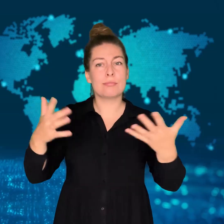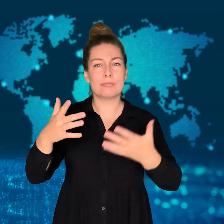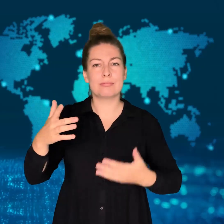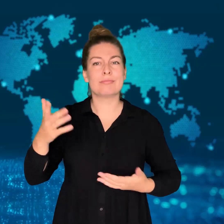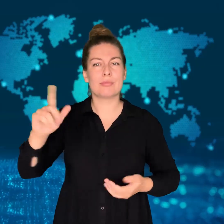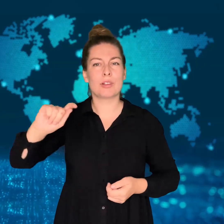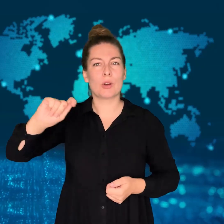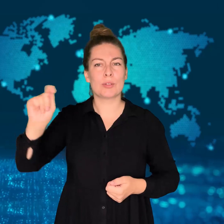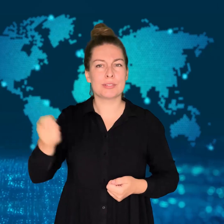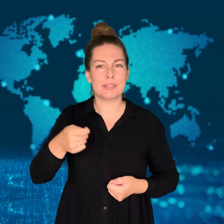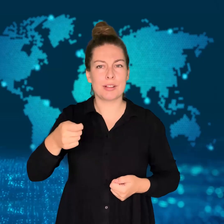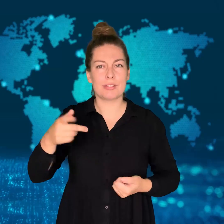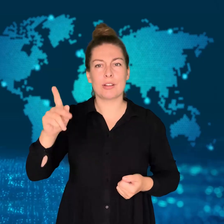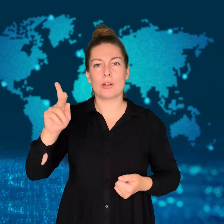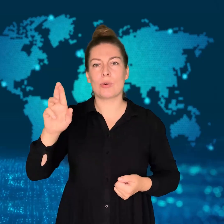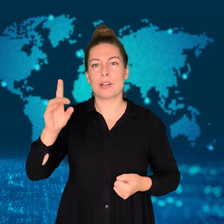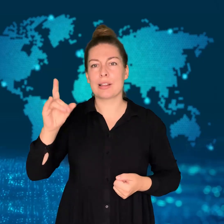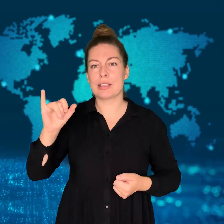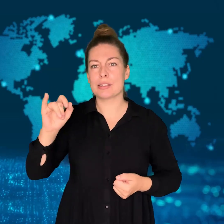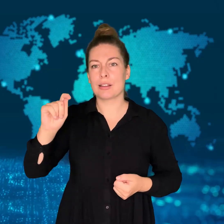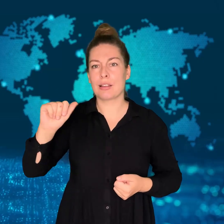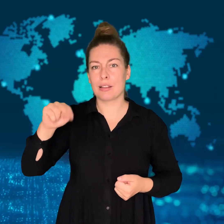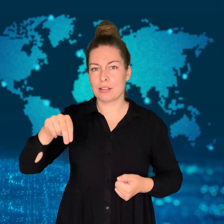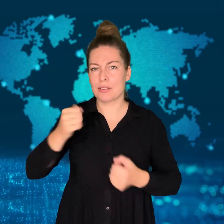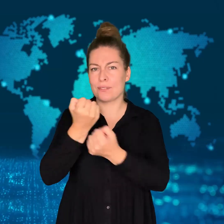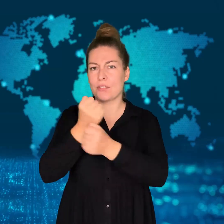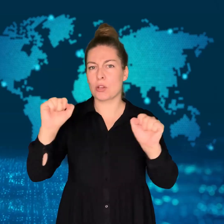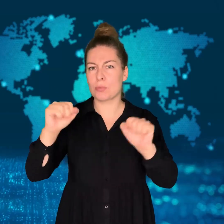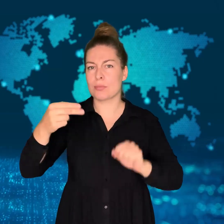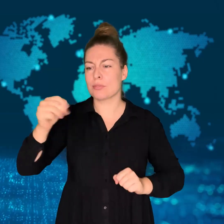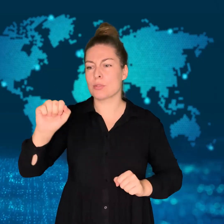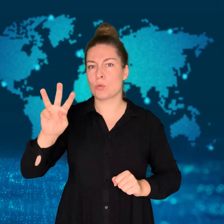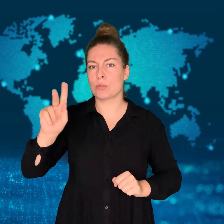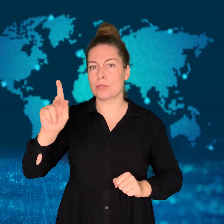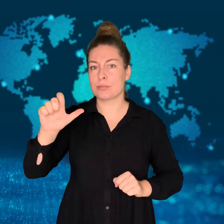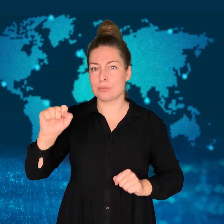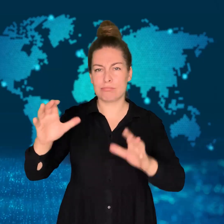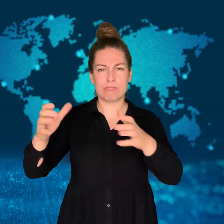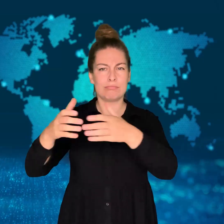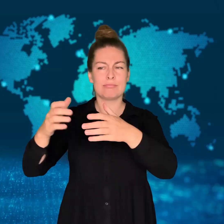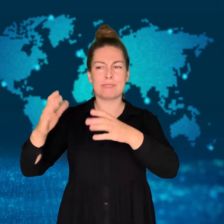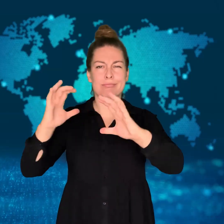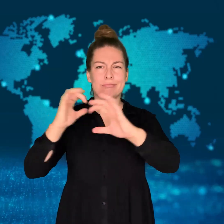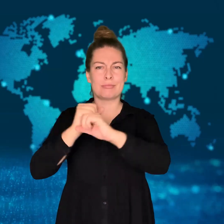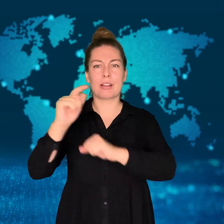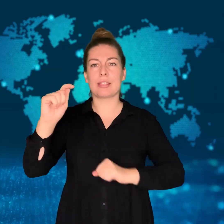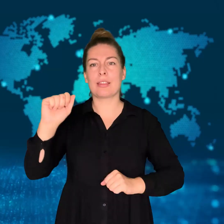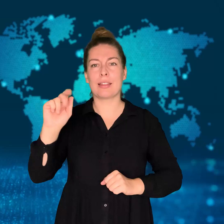the Kurdistan Freedom Hawks (TAK) claimed responsibility for the attack.